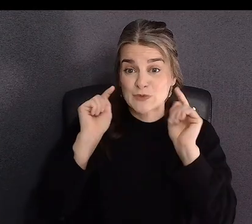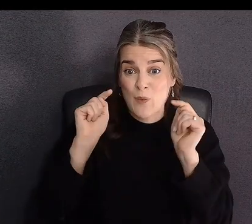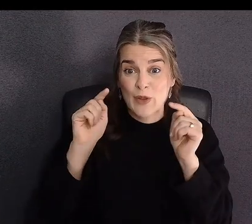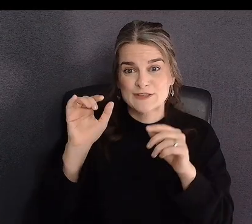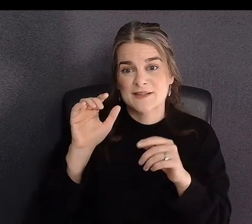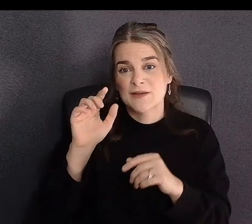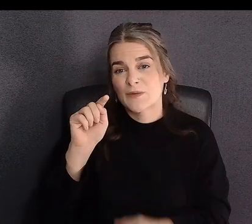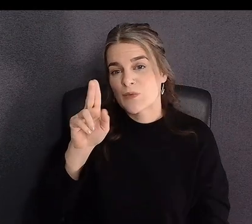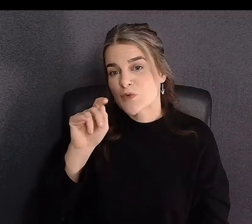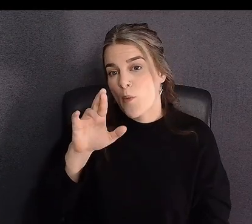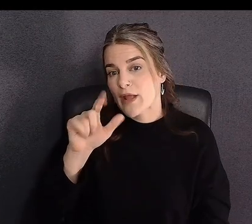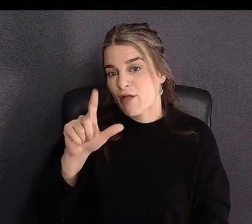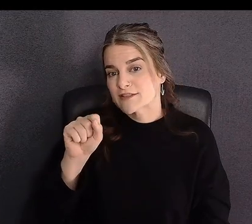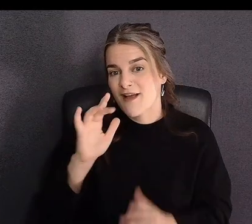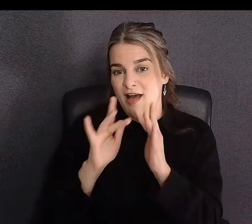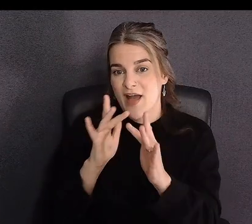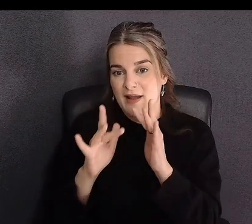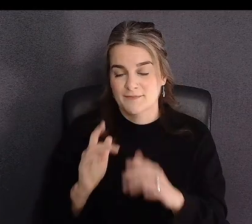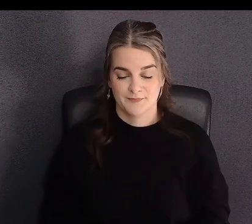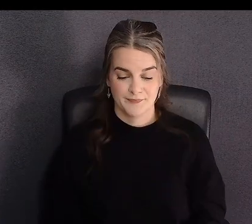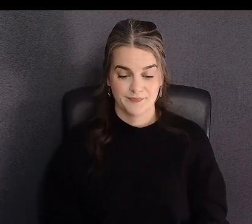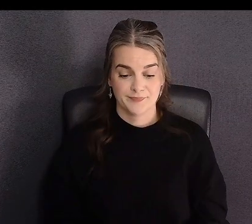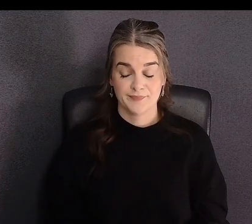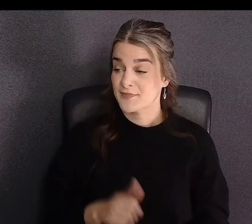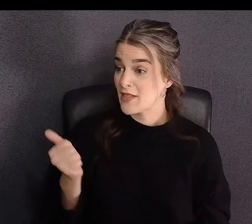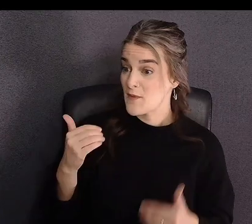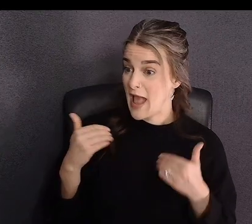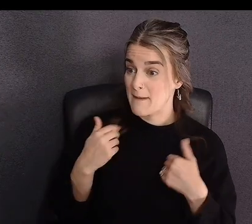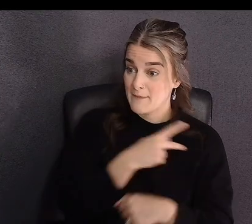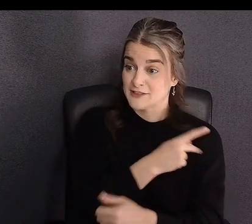had a patient who had a hemi-arm that was not necessarily super functional.